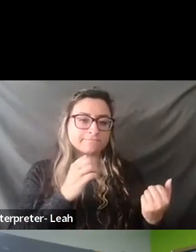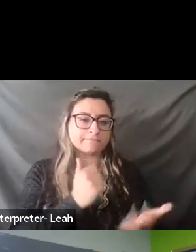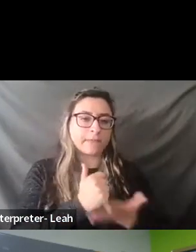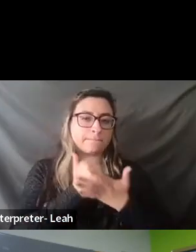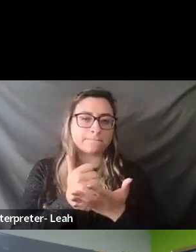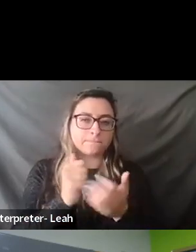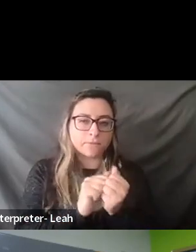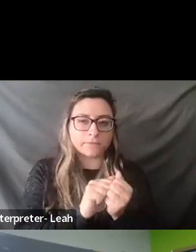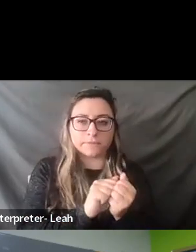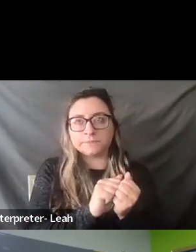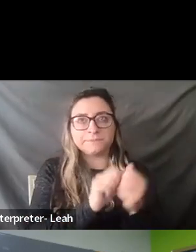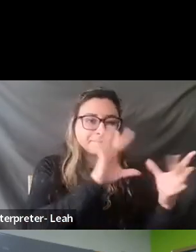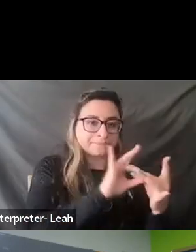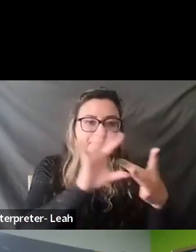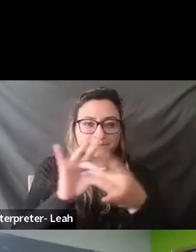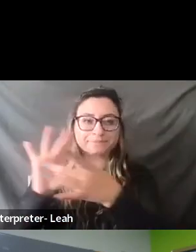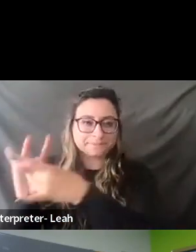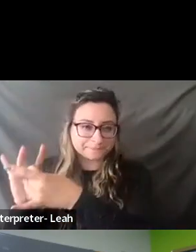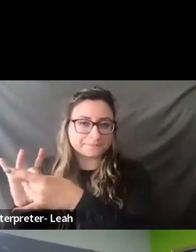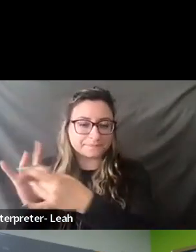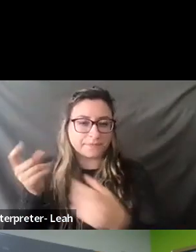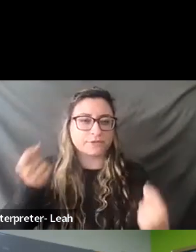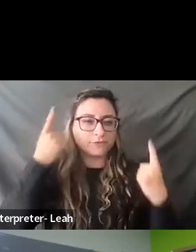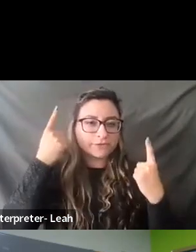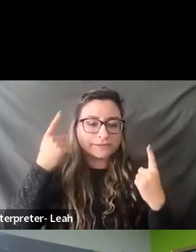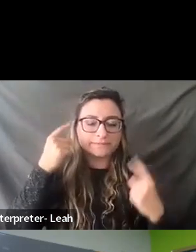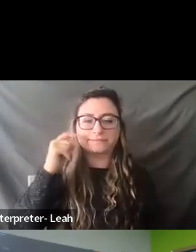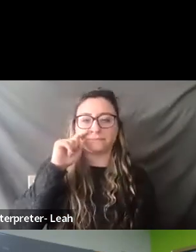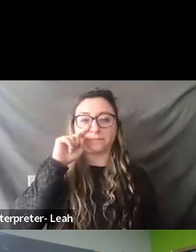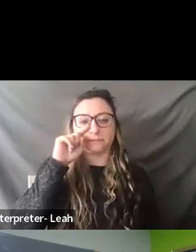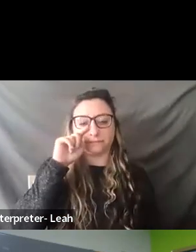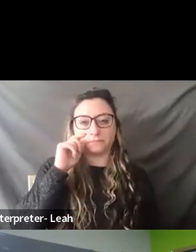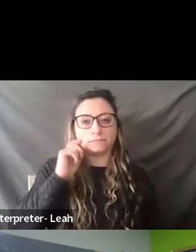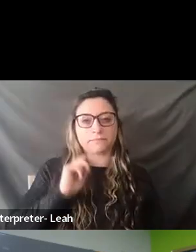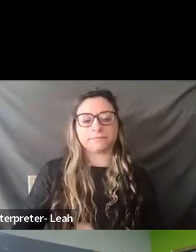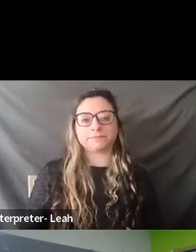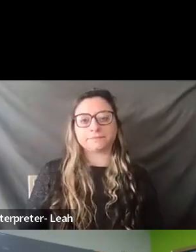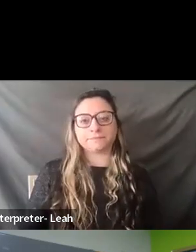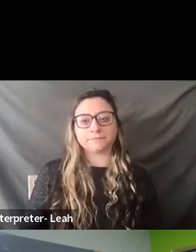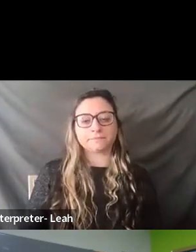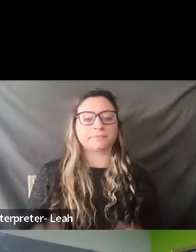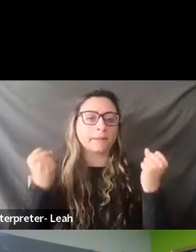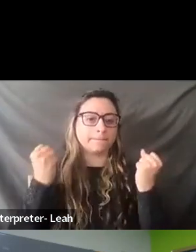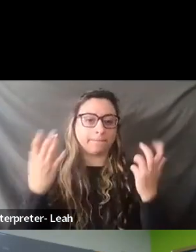And this is Marcie.